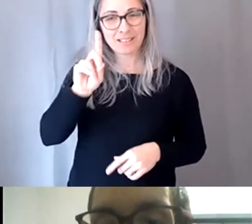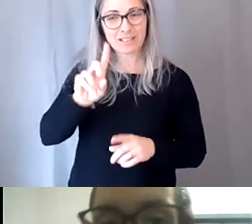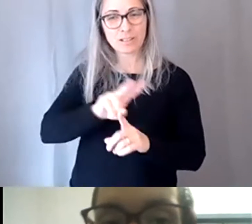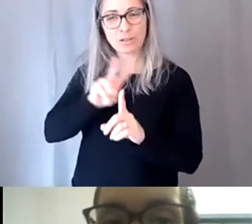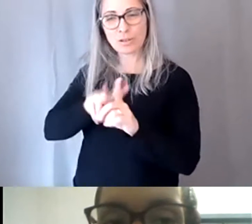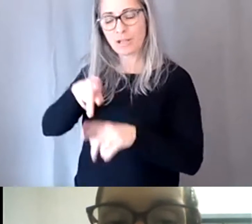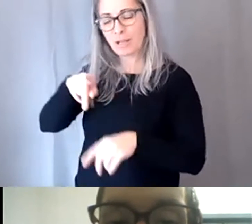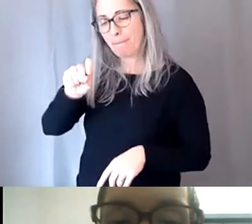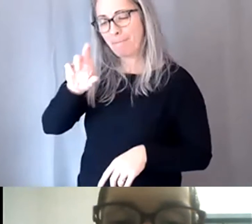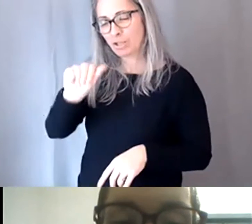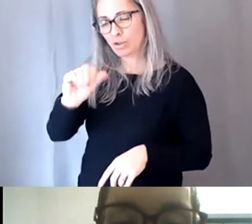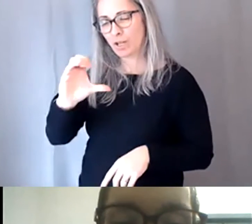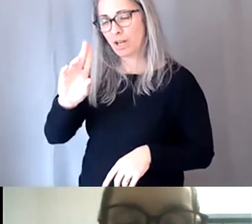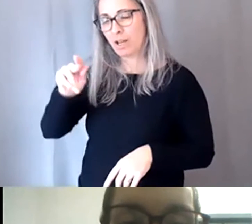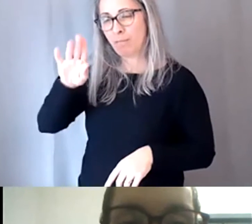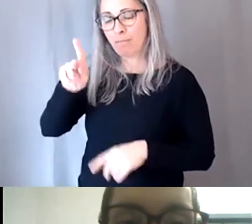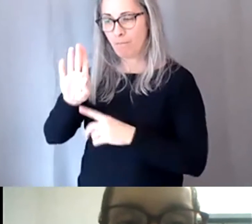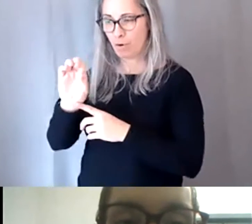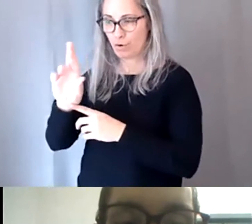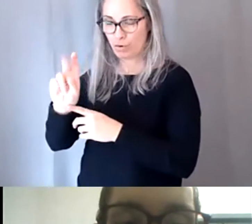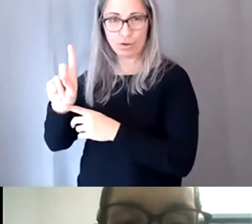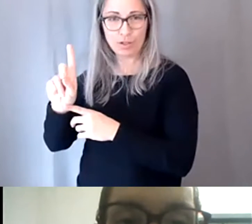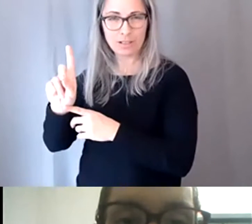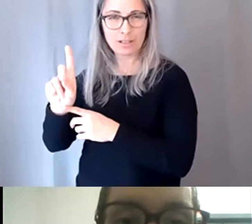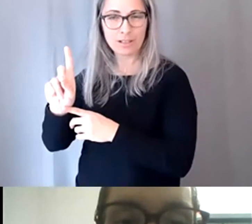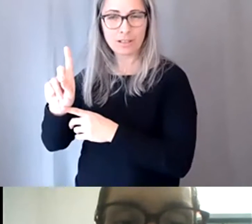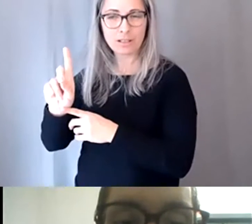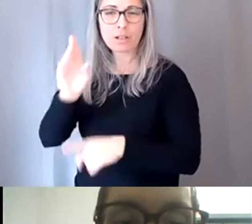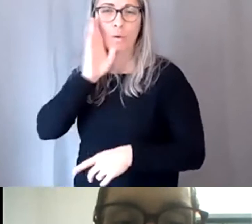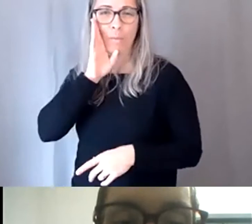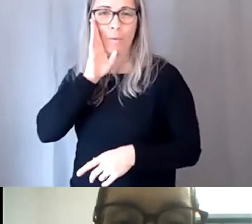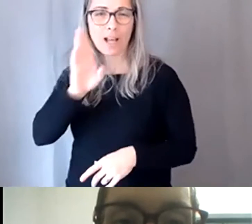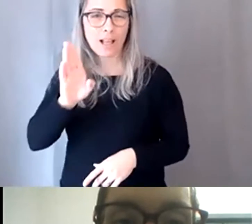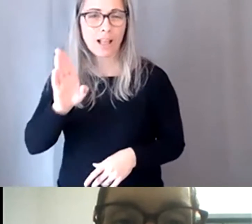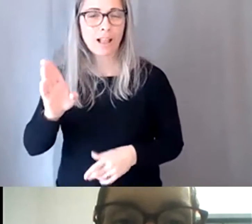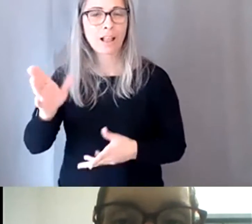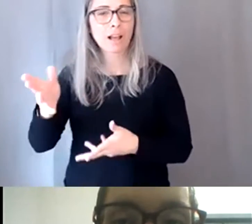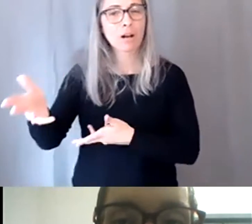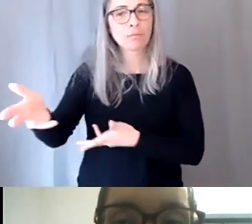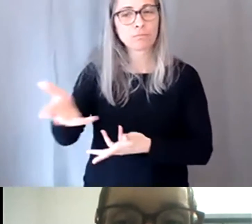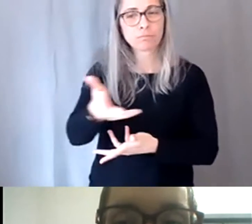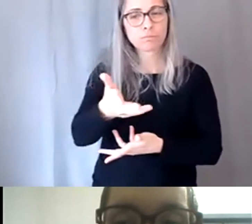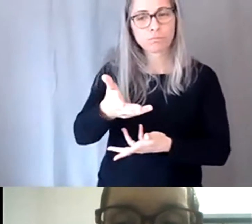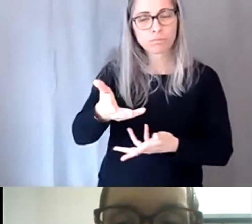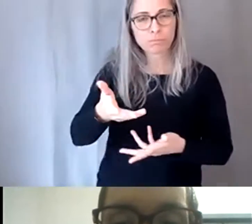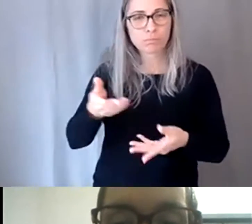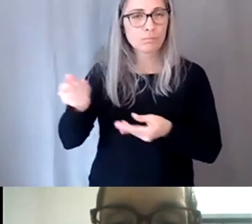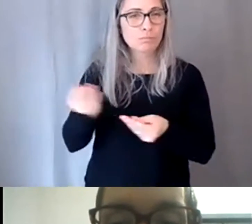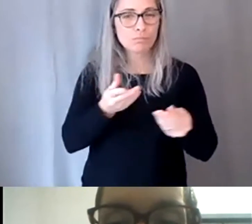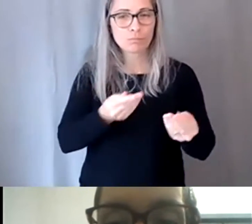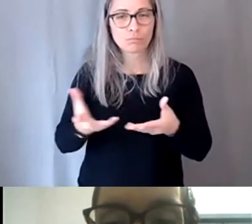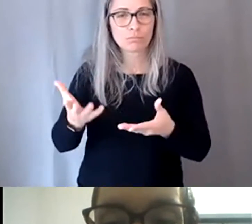facilitate a dialogue or a connection this is a very stressful time for many